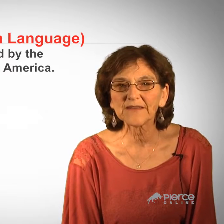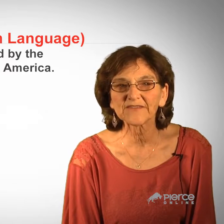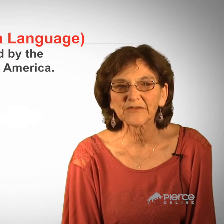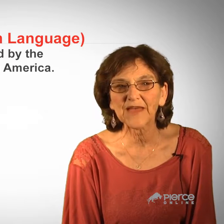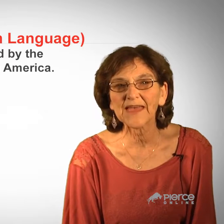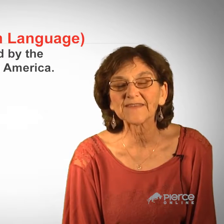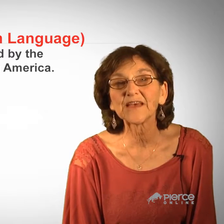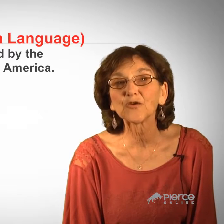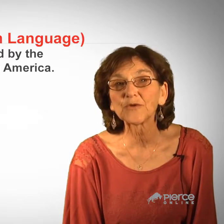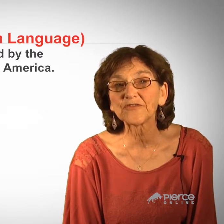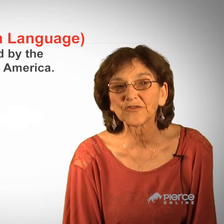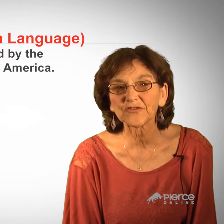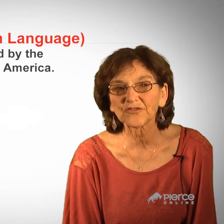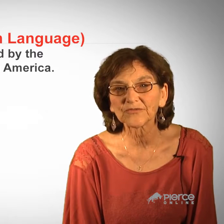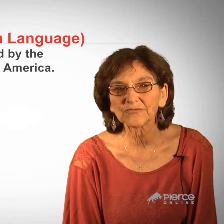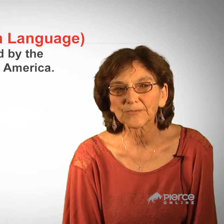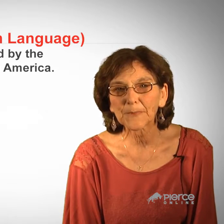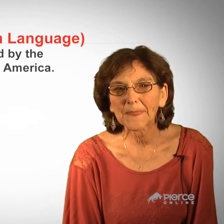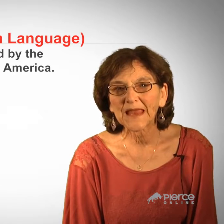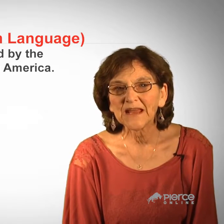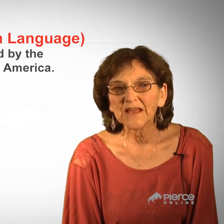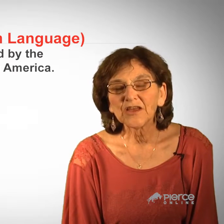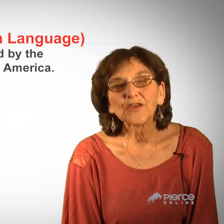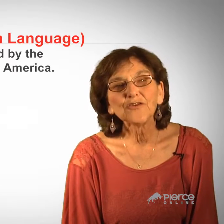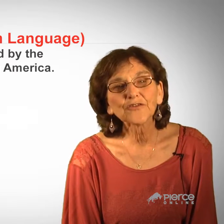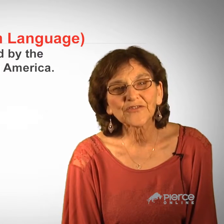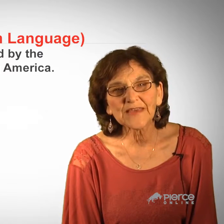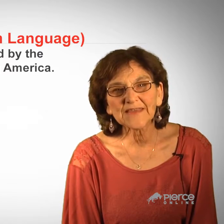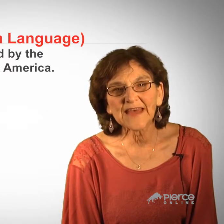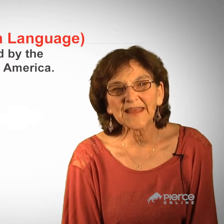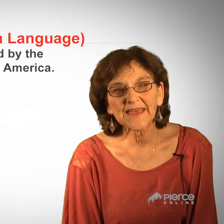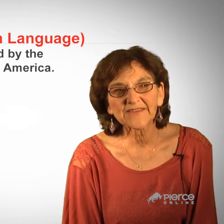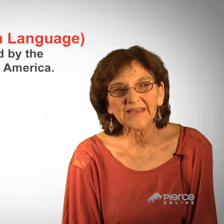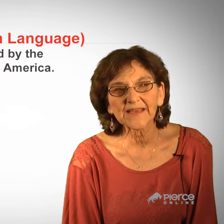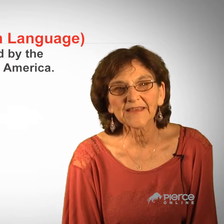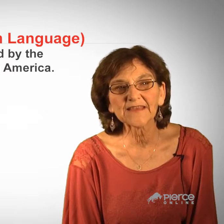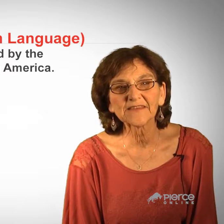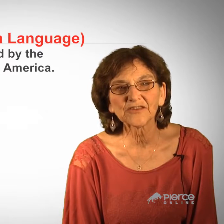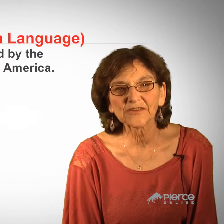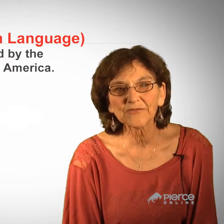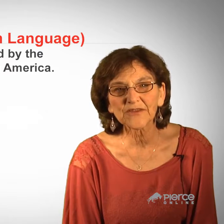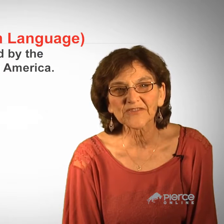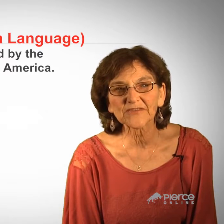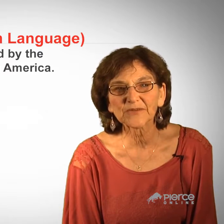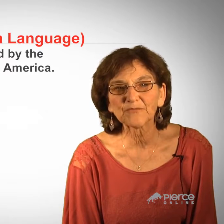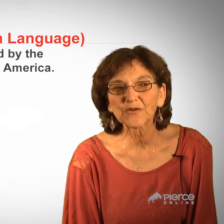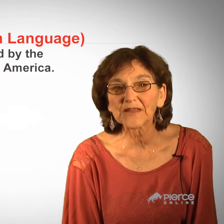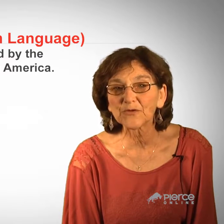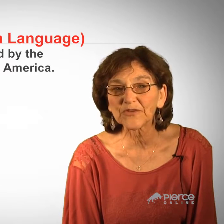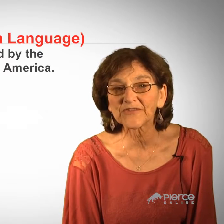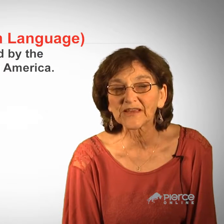of ASL research. You'll see that ASL is a delivery system for linguistic